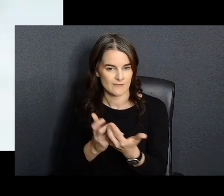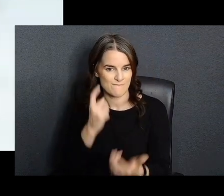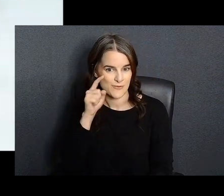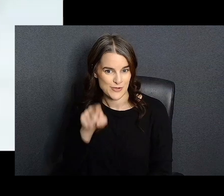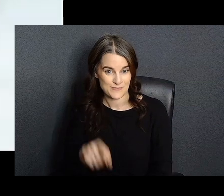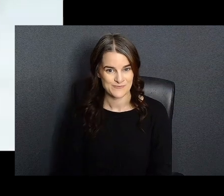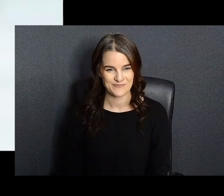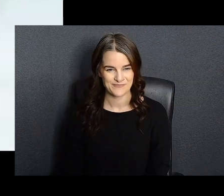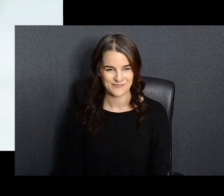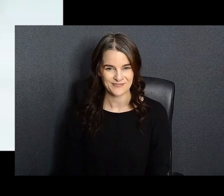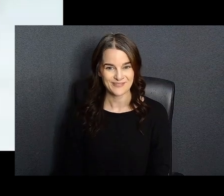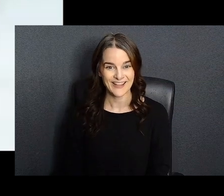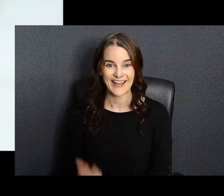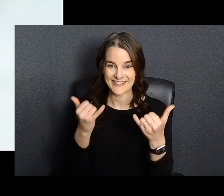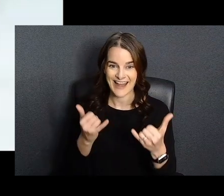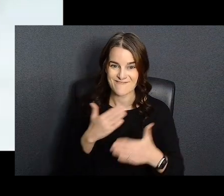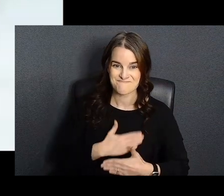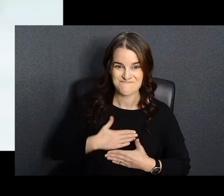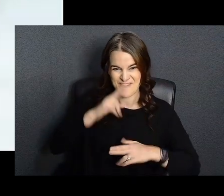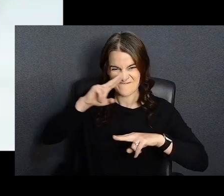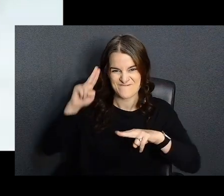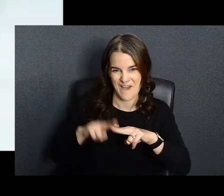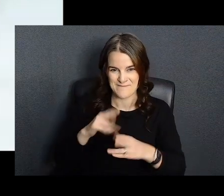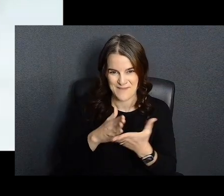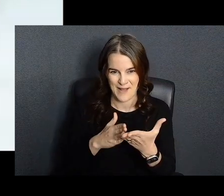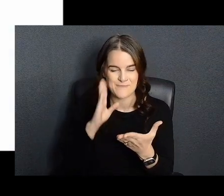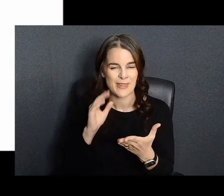We're going to do some app demo here.